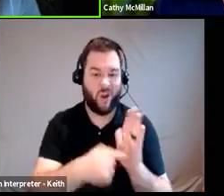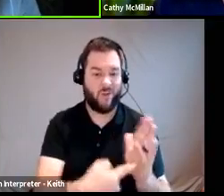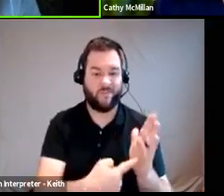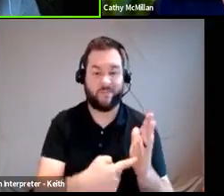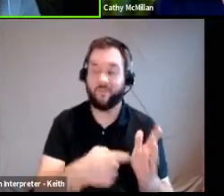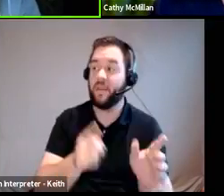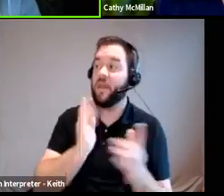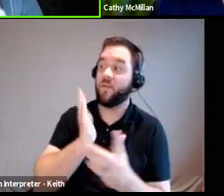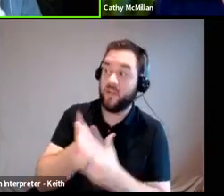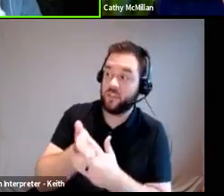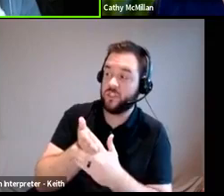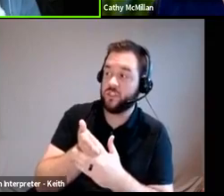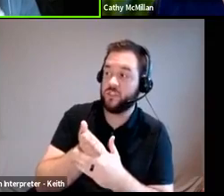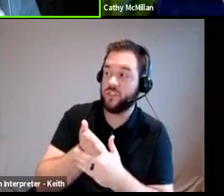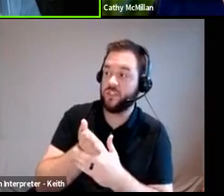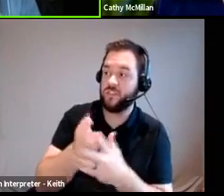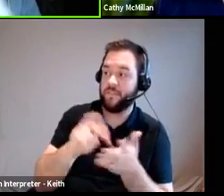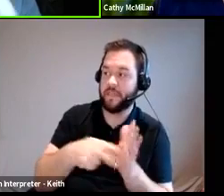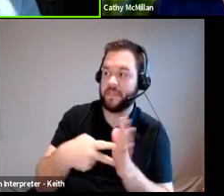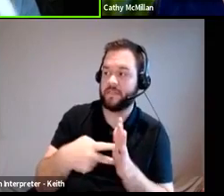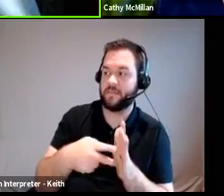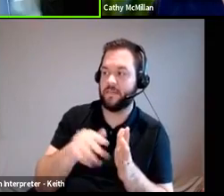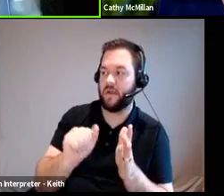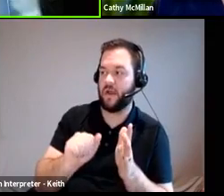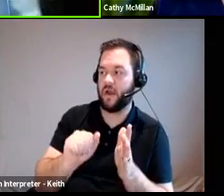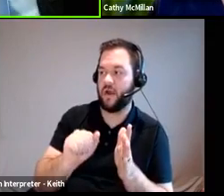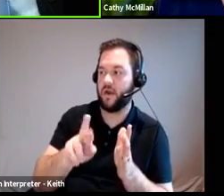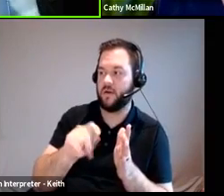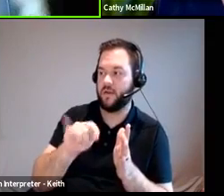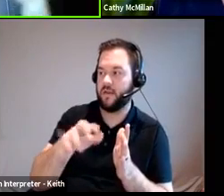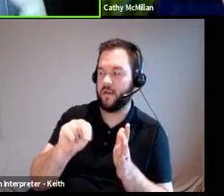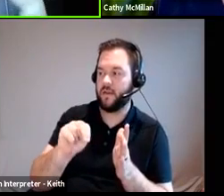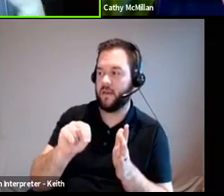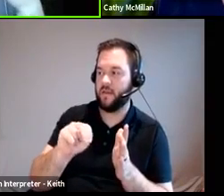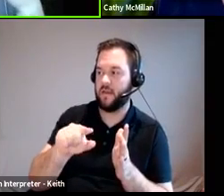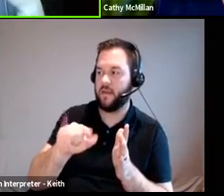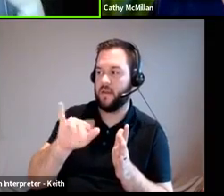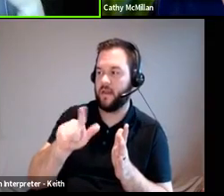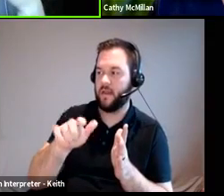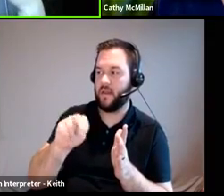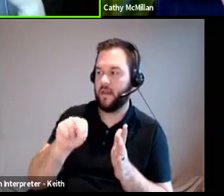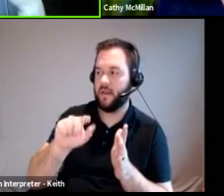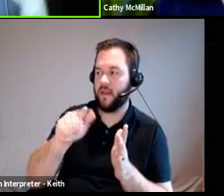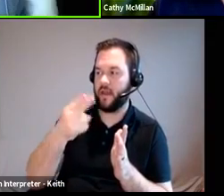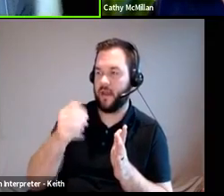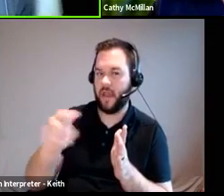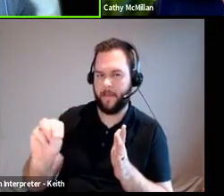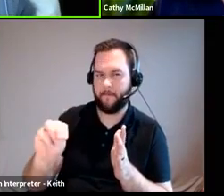Right. Yeah and intervention. is orton Gillingham. am, see what's the other one